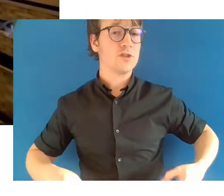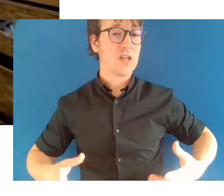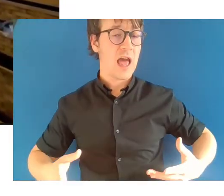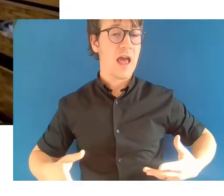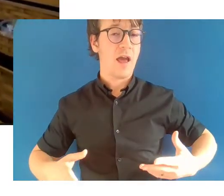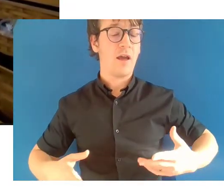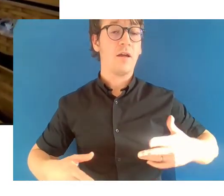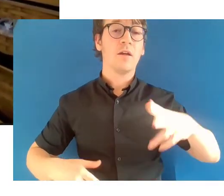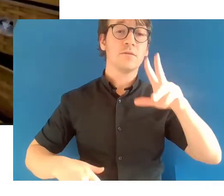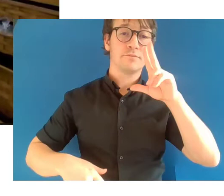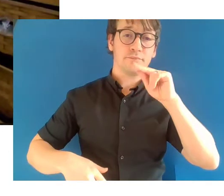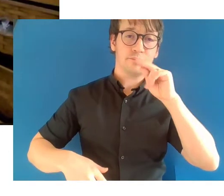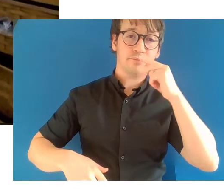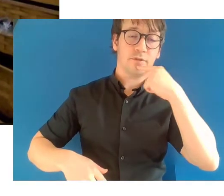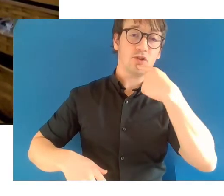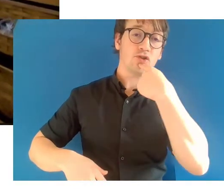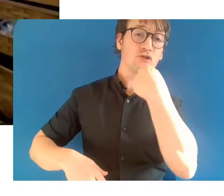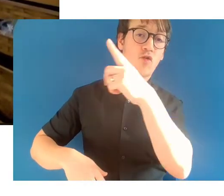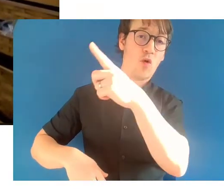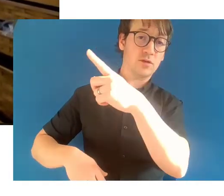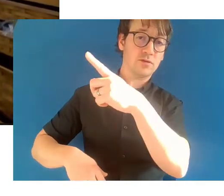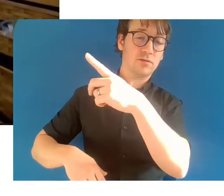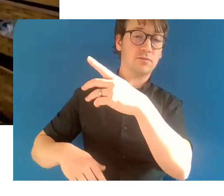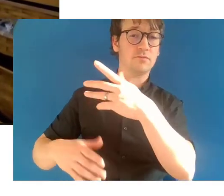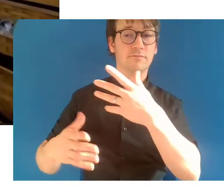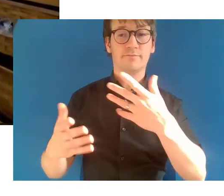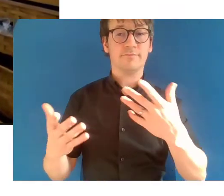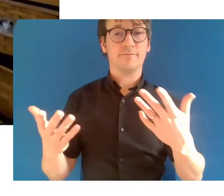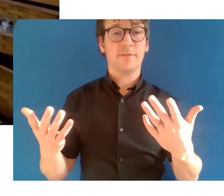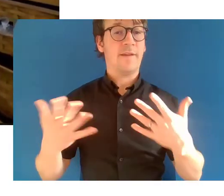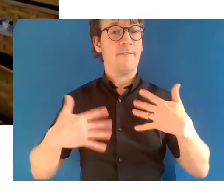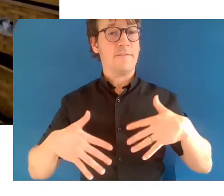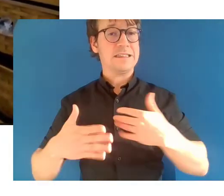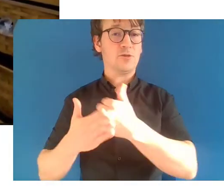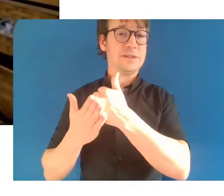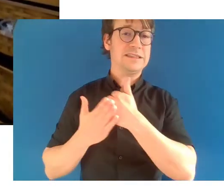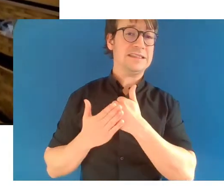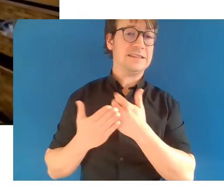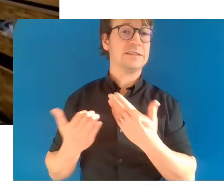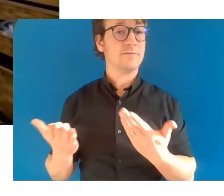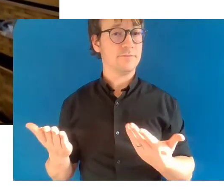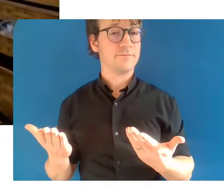be able to just use their voice and control a robot so they can instruct it to do physically